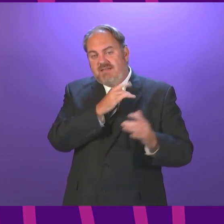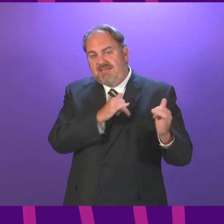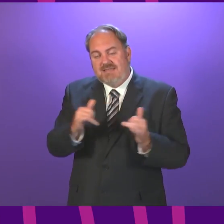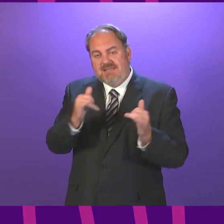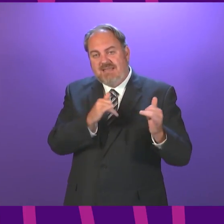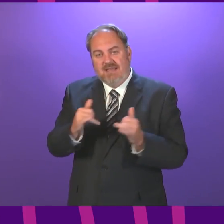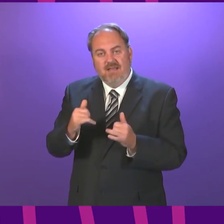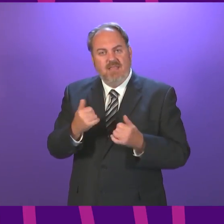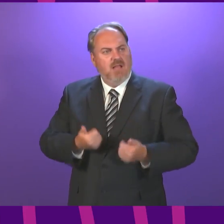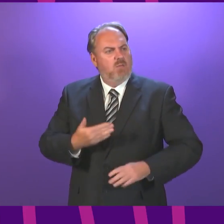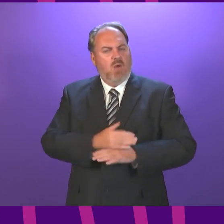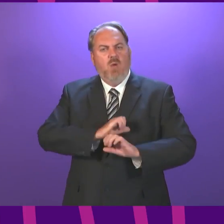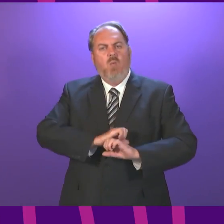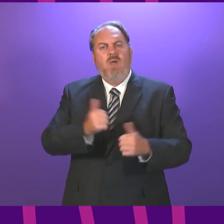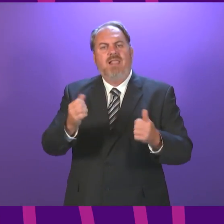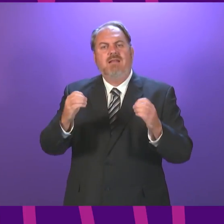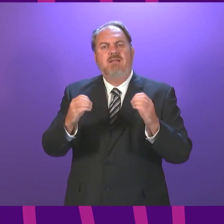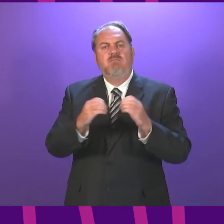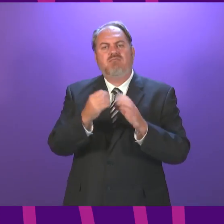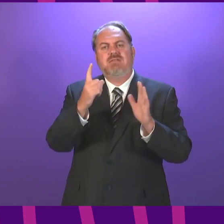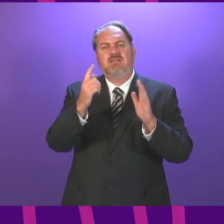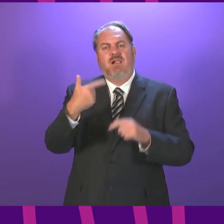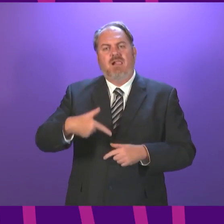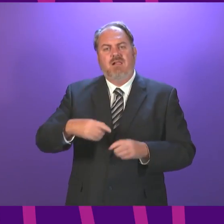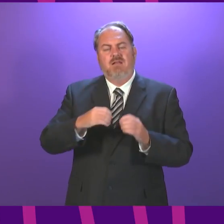which has been really successful on the ground. Will the minister consider looking at those